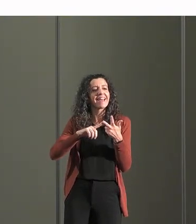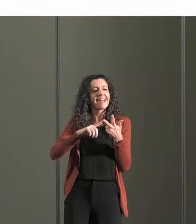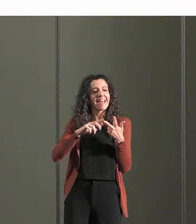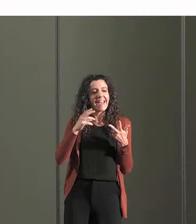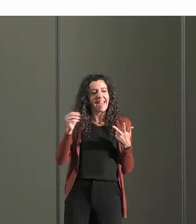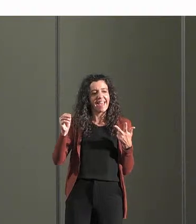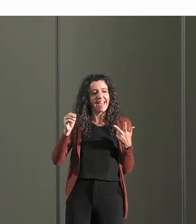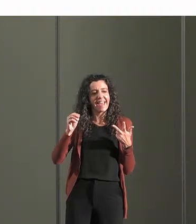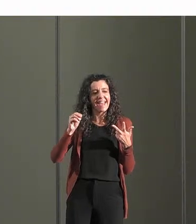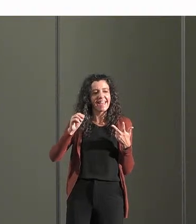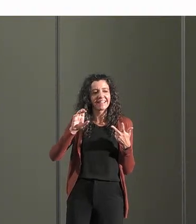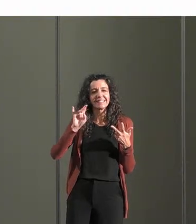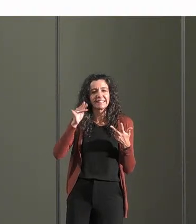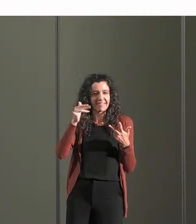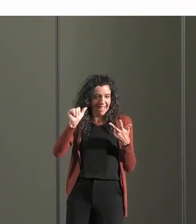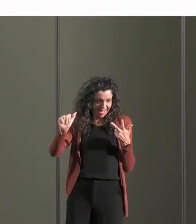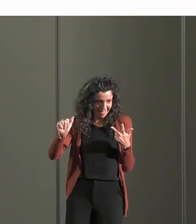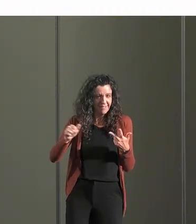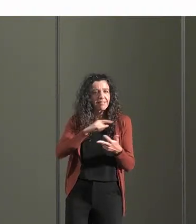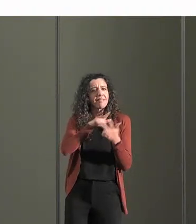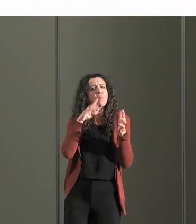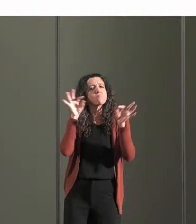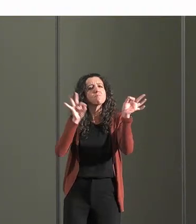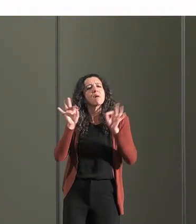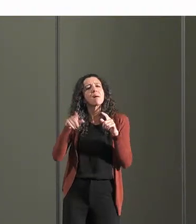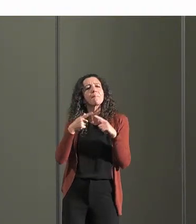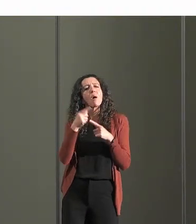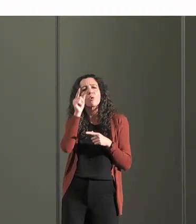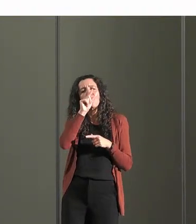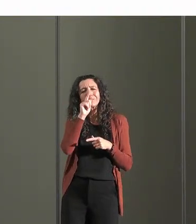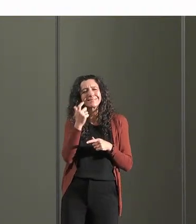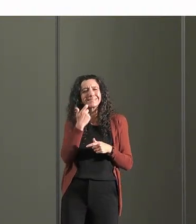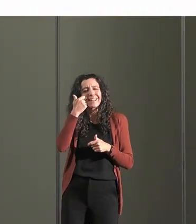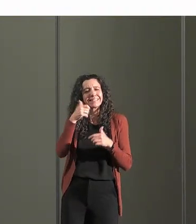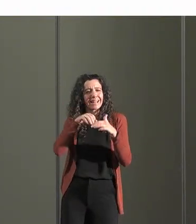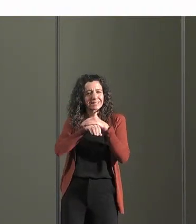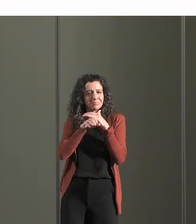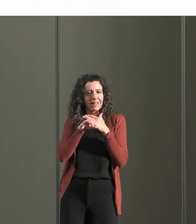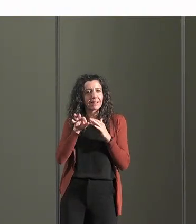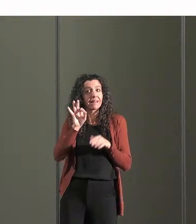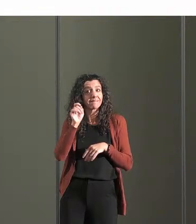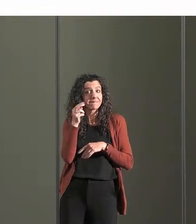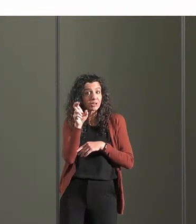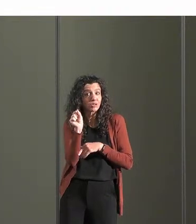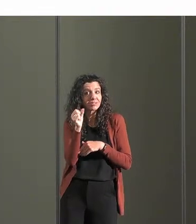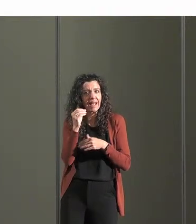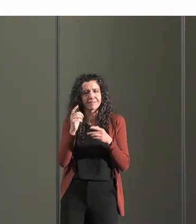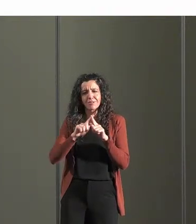Google. They will provide informative overview of Googles